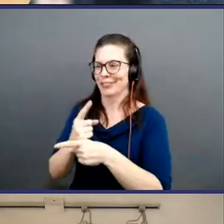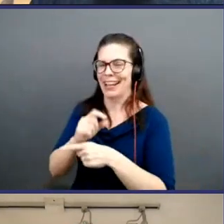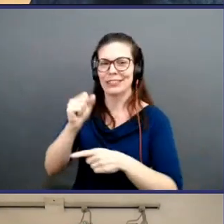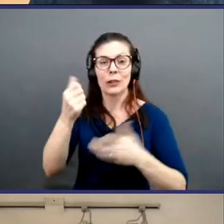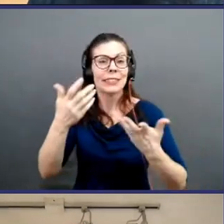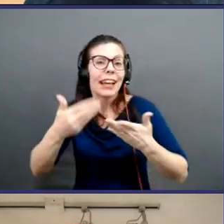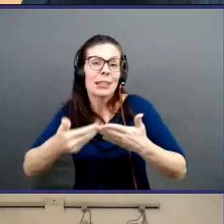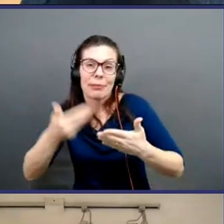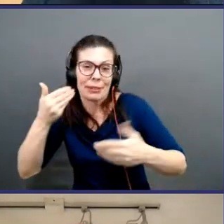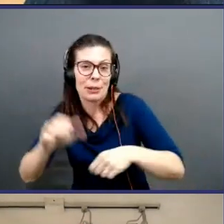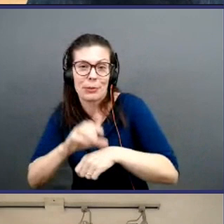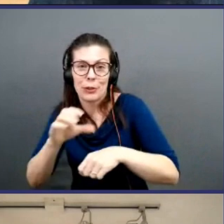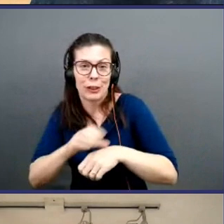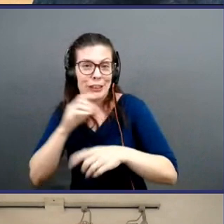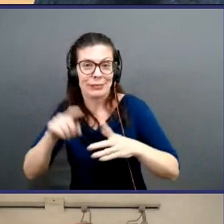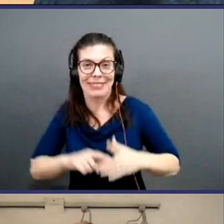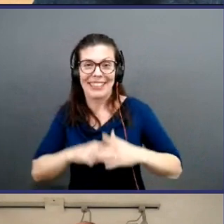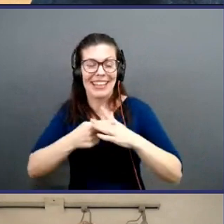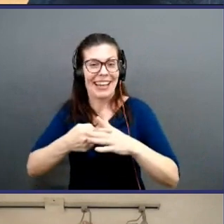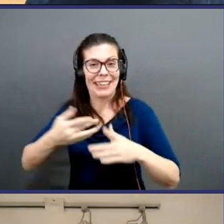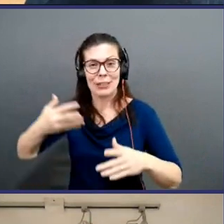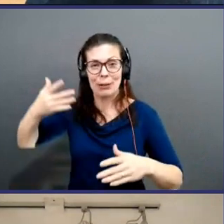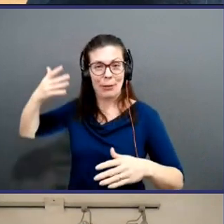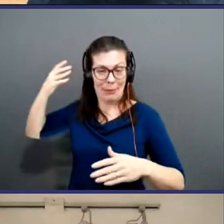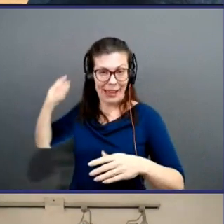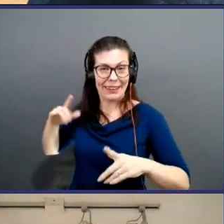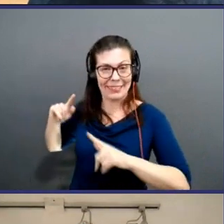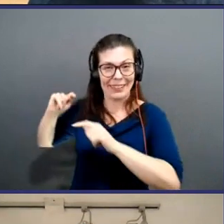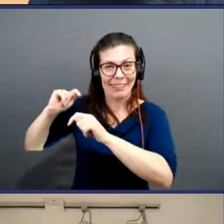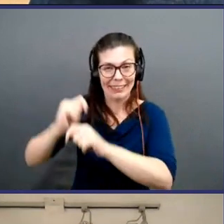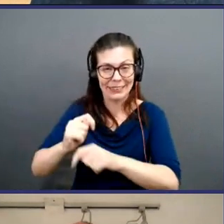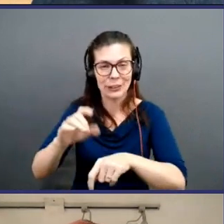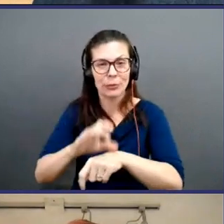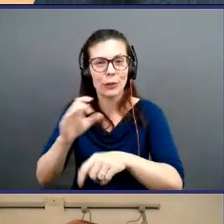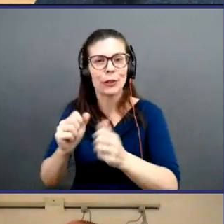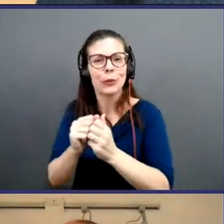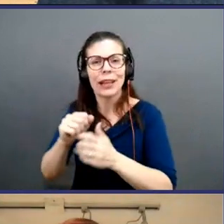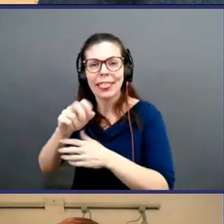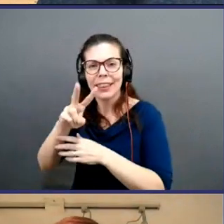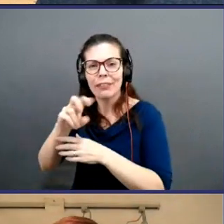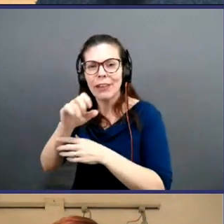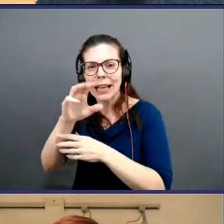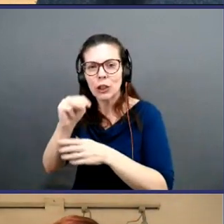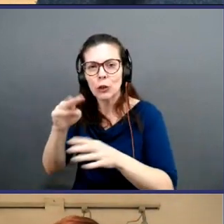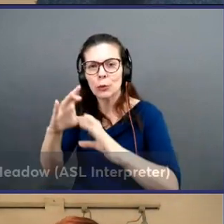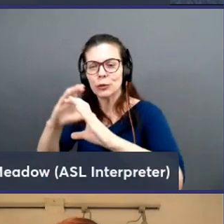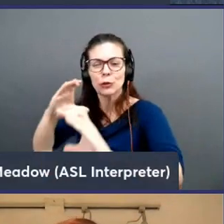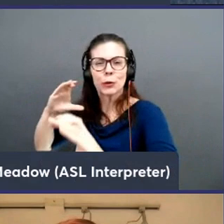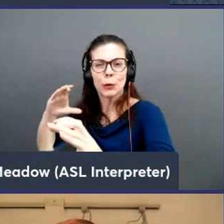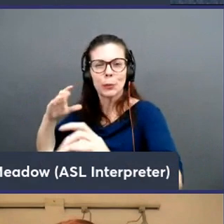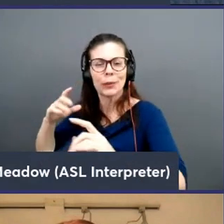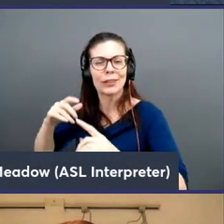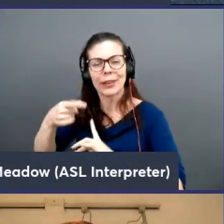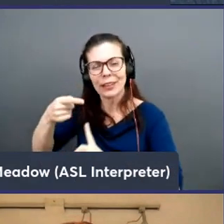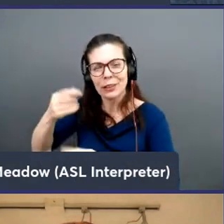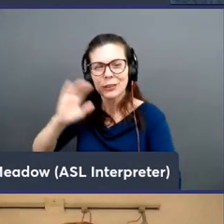It's just like, going back to classical computing again, and those vacuum tubes, a lot of those old devices would have to be maintained constantly.